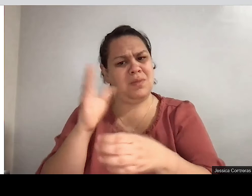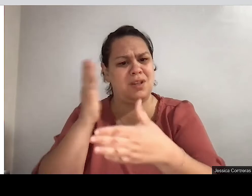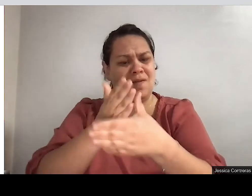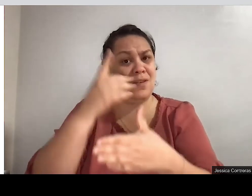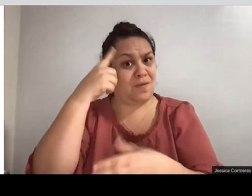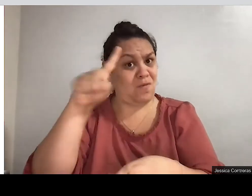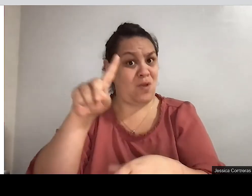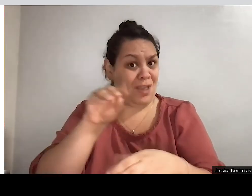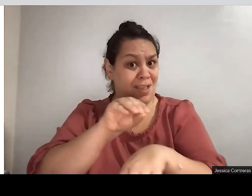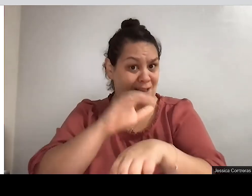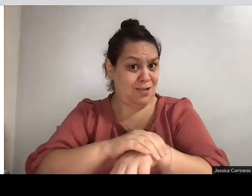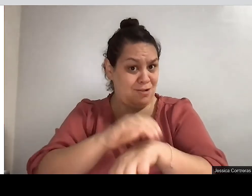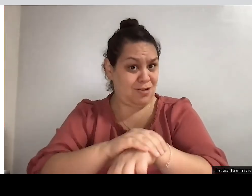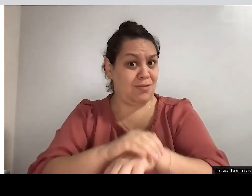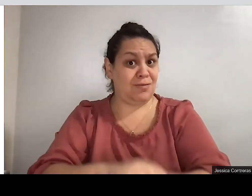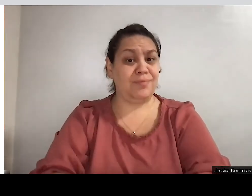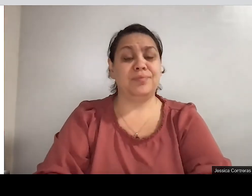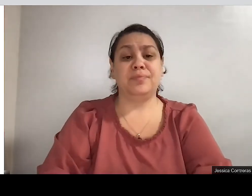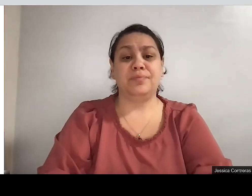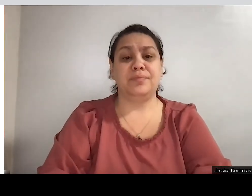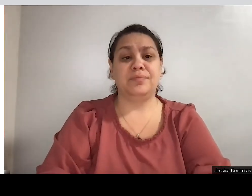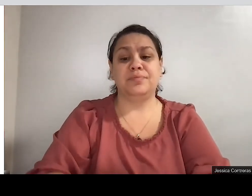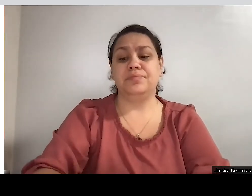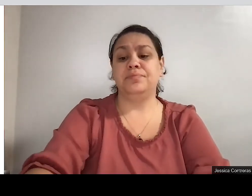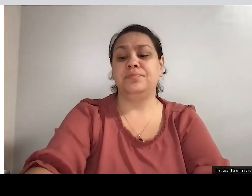showed a strong Stroop interference effect for English.